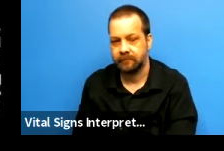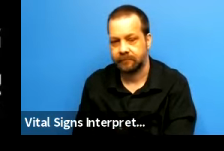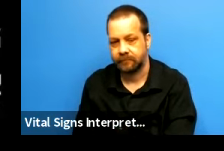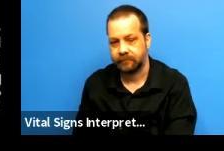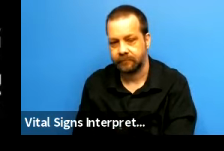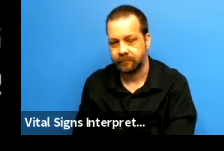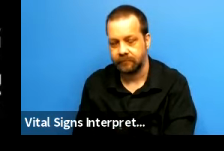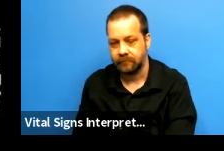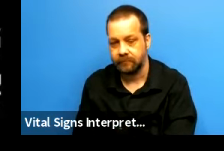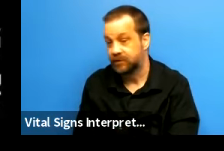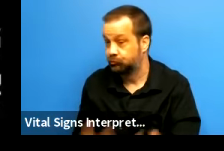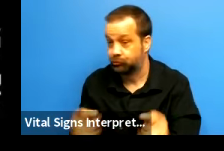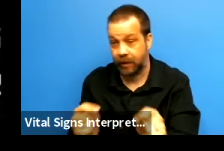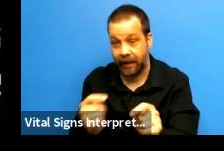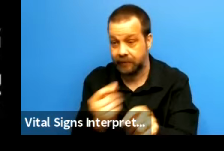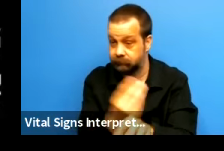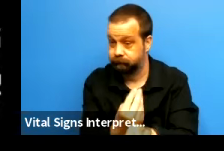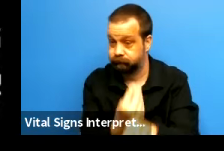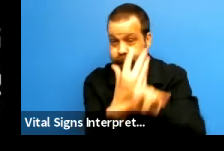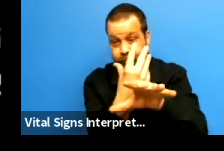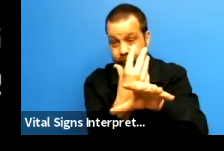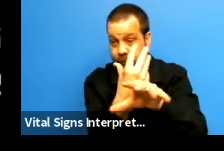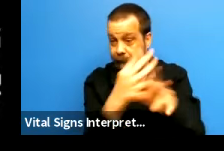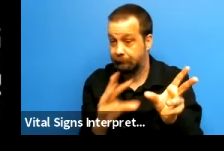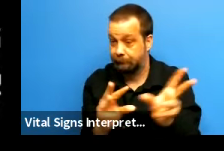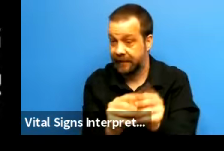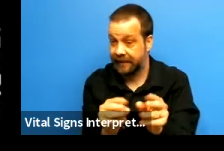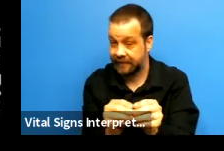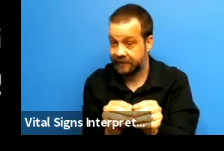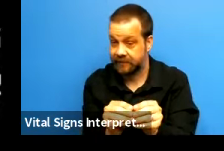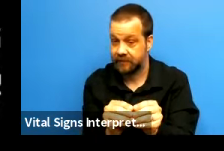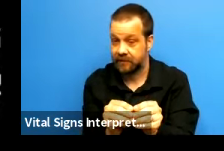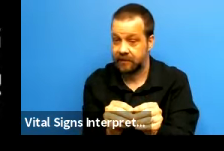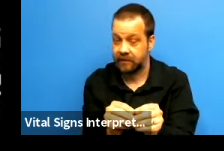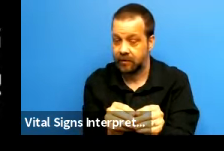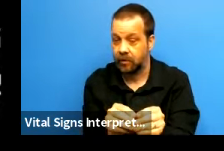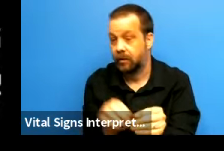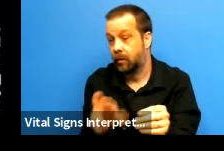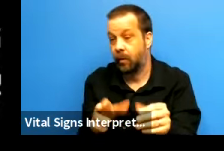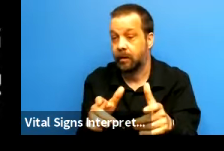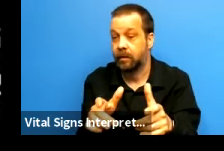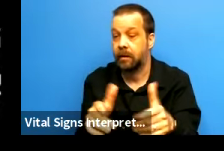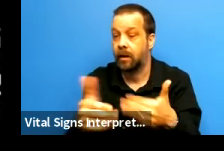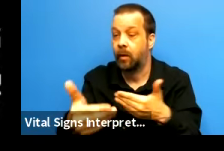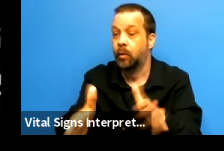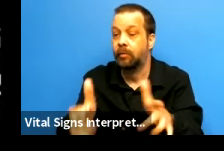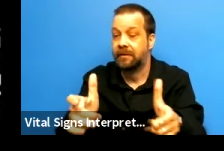Hold virtual meetings when possible or in open well-ventilated spaces.